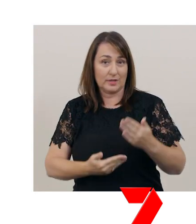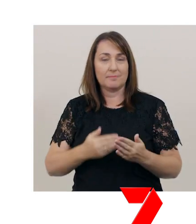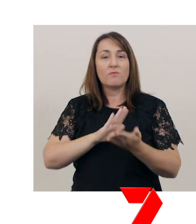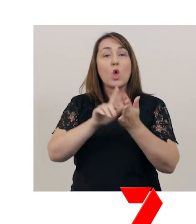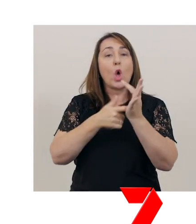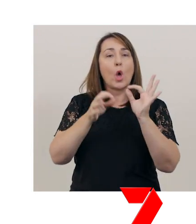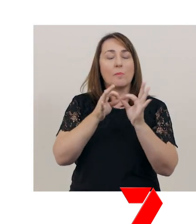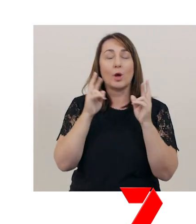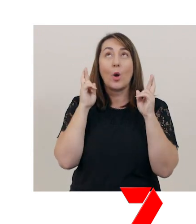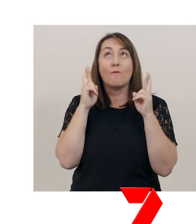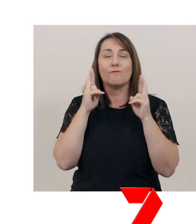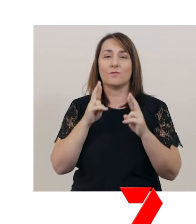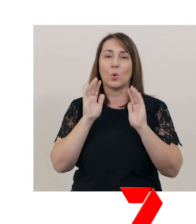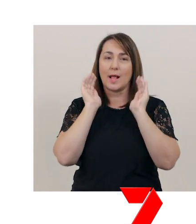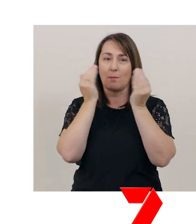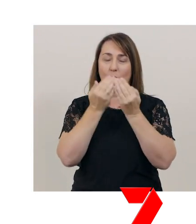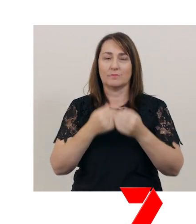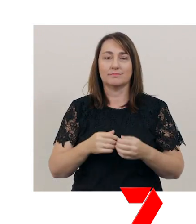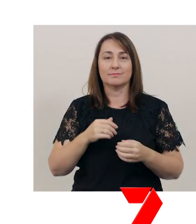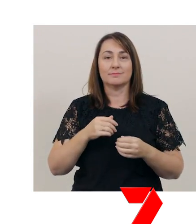Herb was reading the local newspaper.